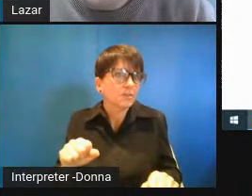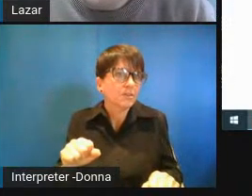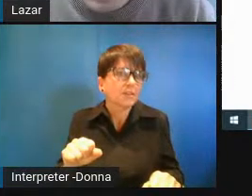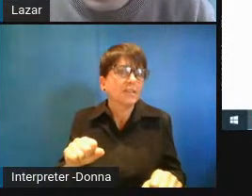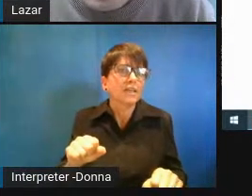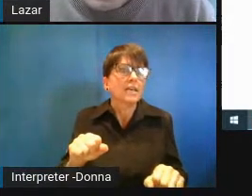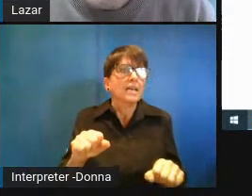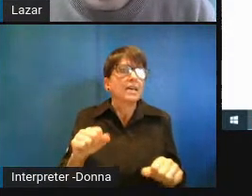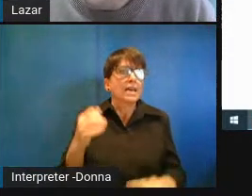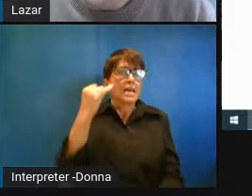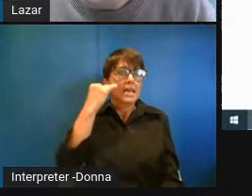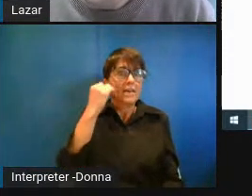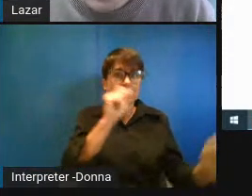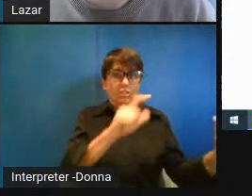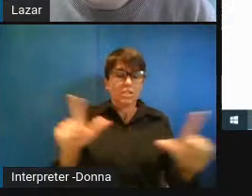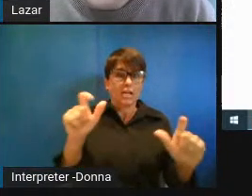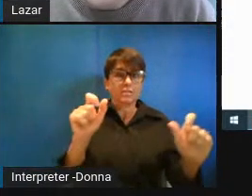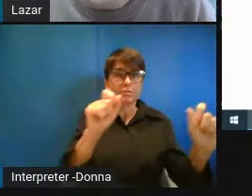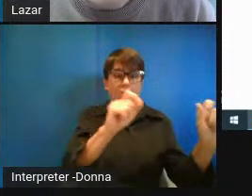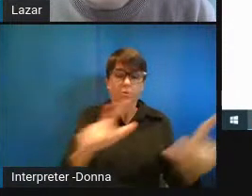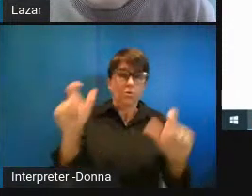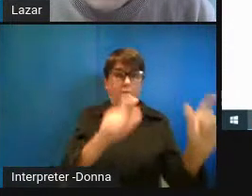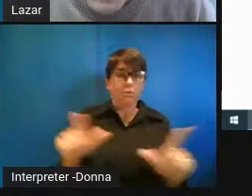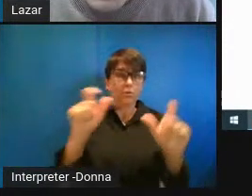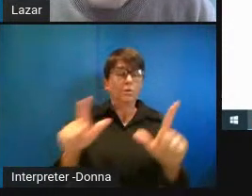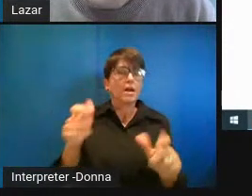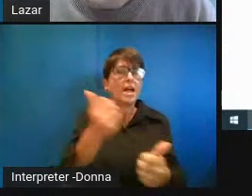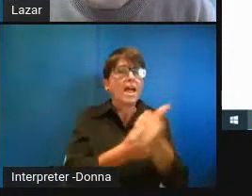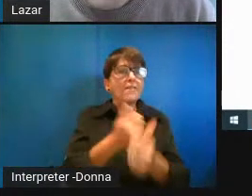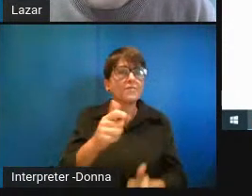Lazar Bulatovic: Very difficult. I do not know if it is even possible.